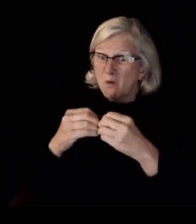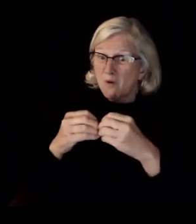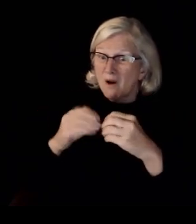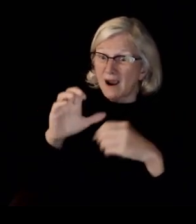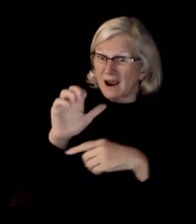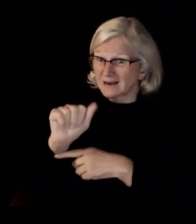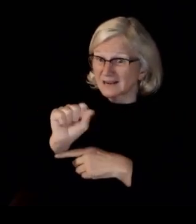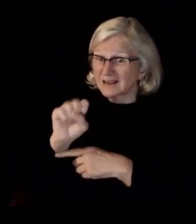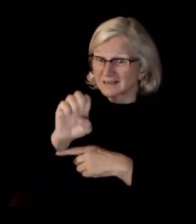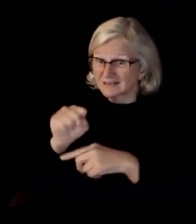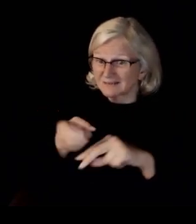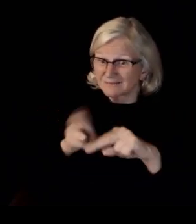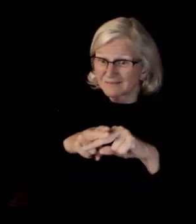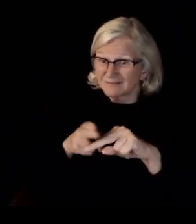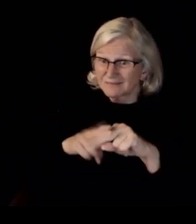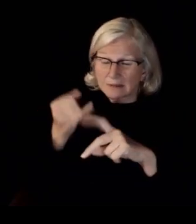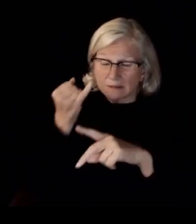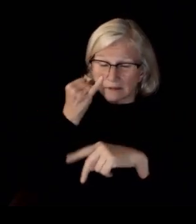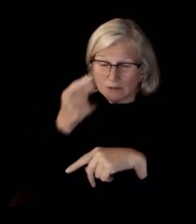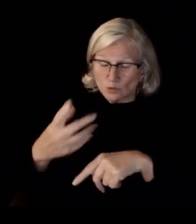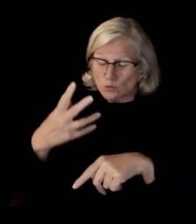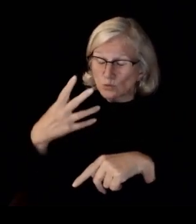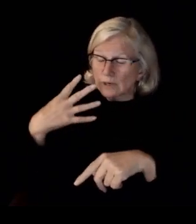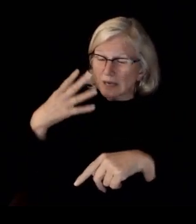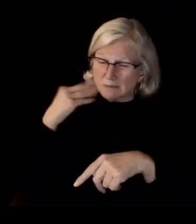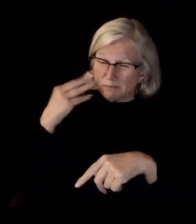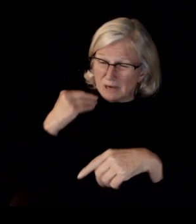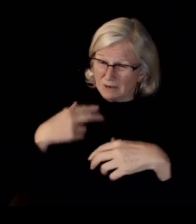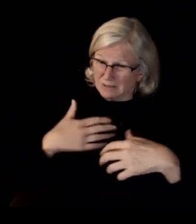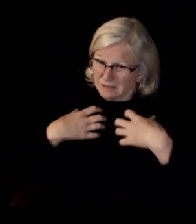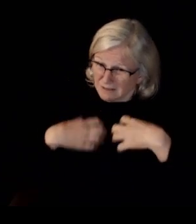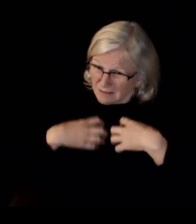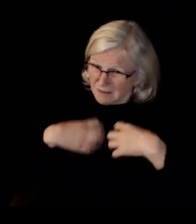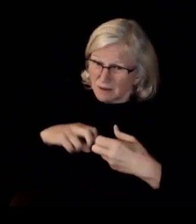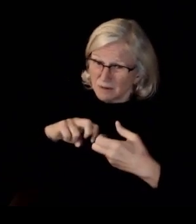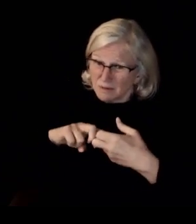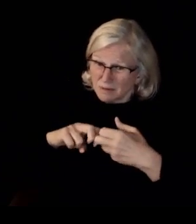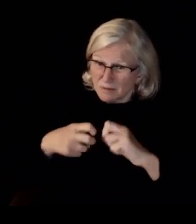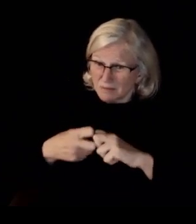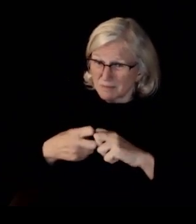to seek clinical care in addition because this can present like COVID-19 providers also